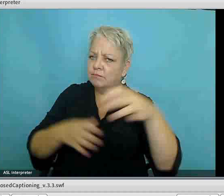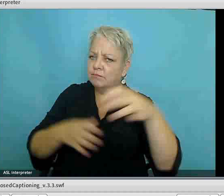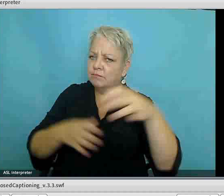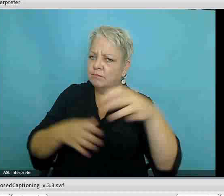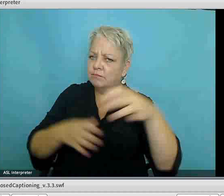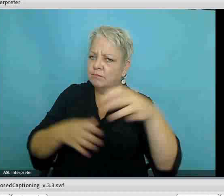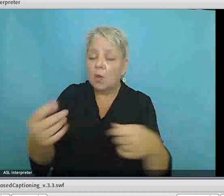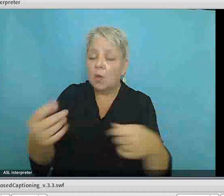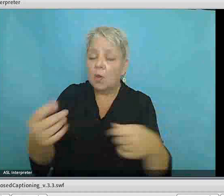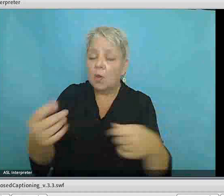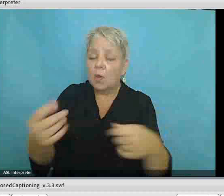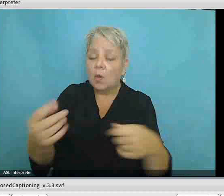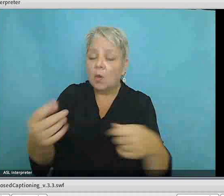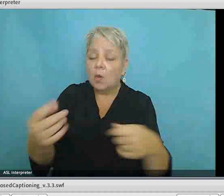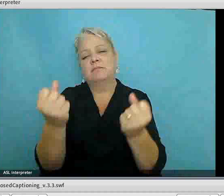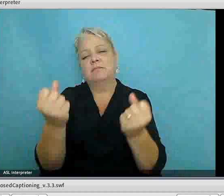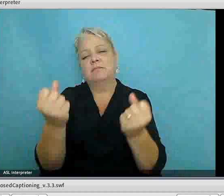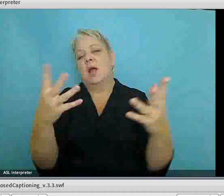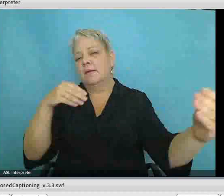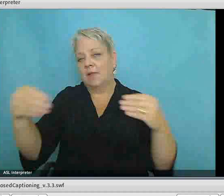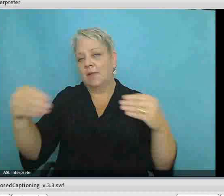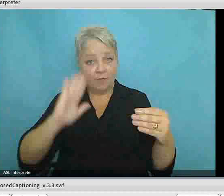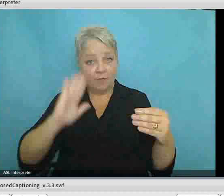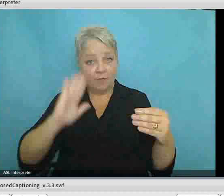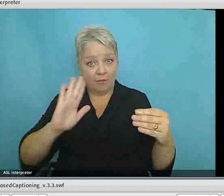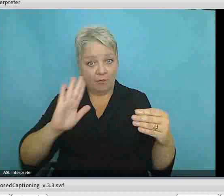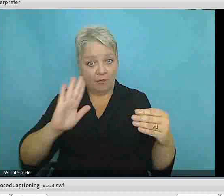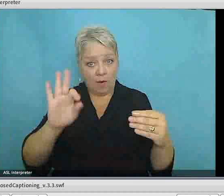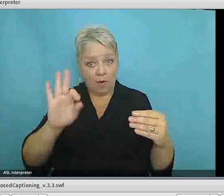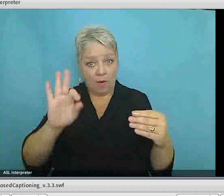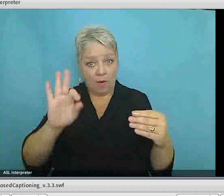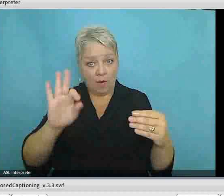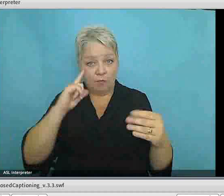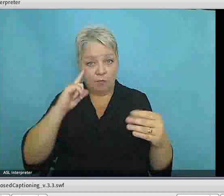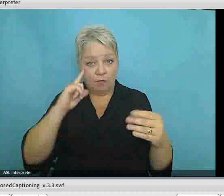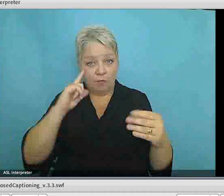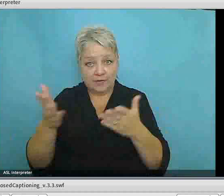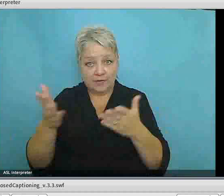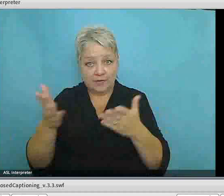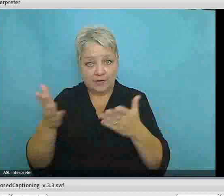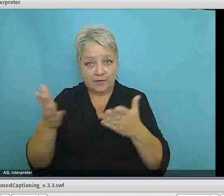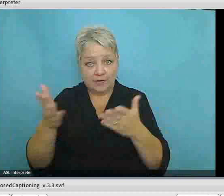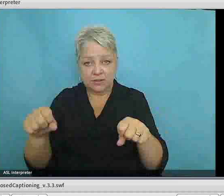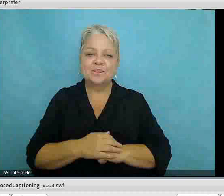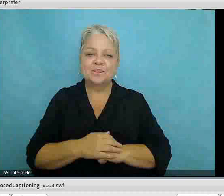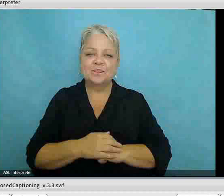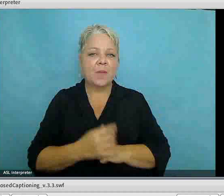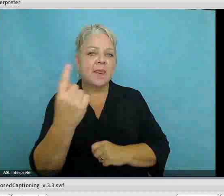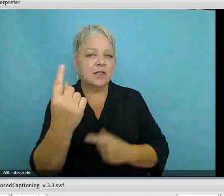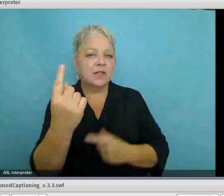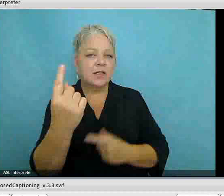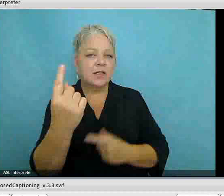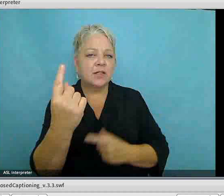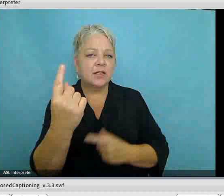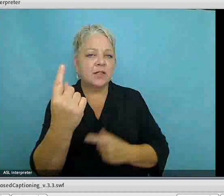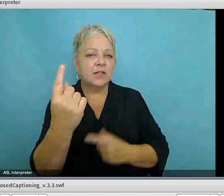I think a very important thing about One Care is that if a person is living in a facility,